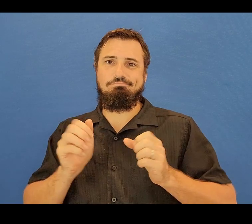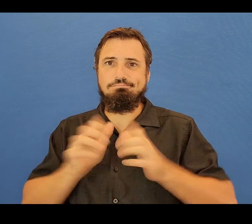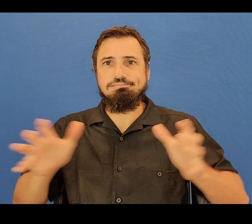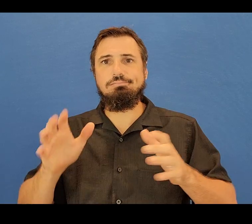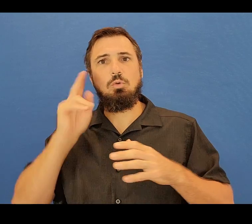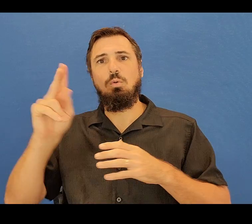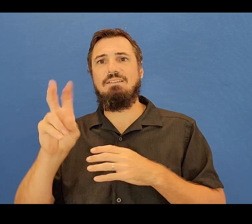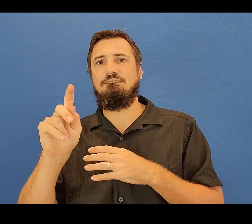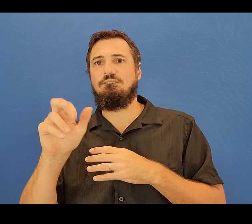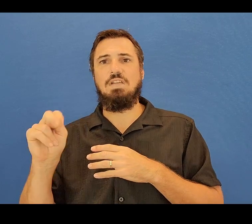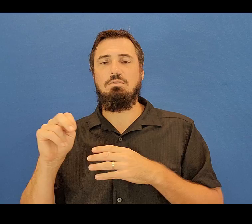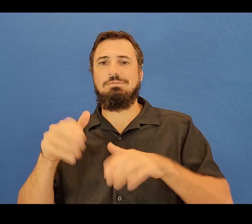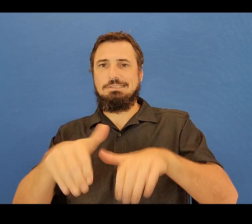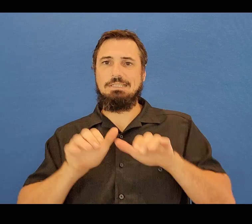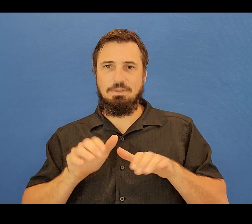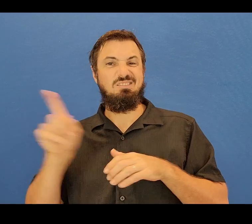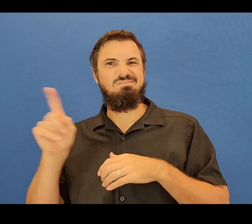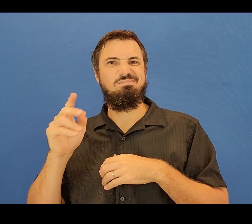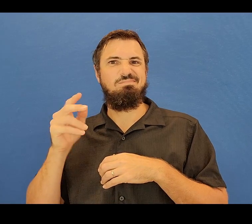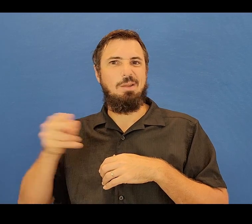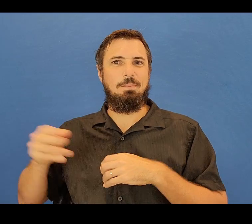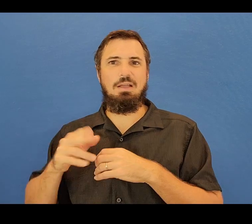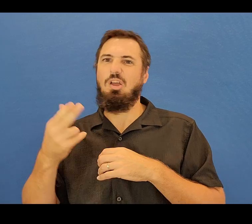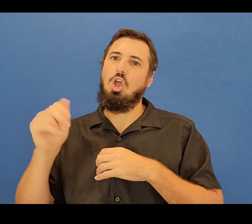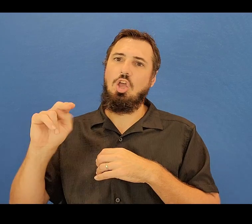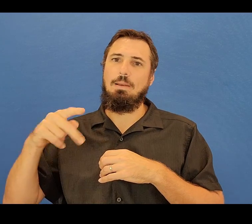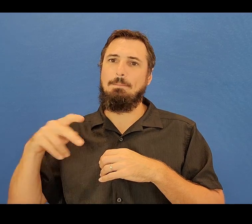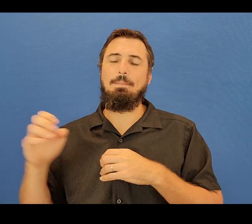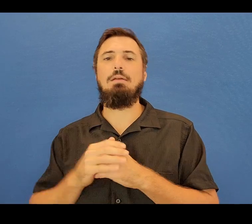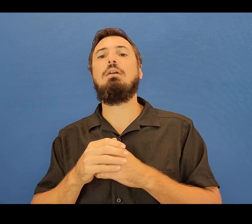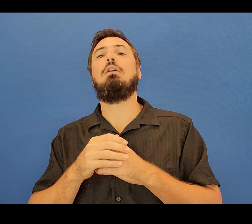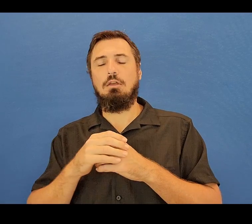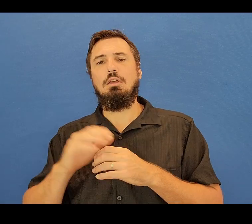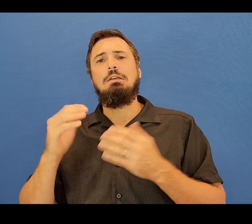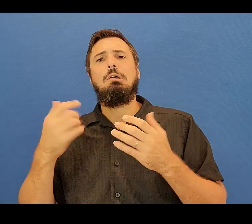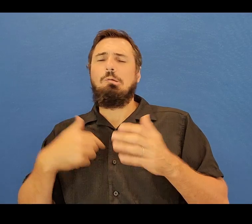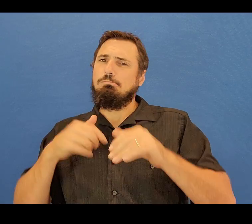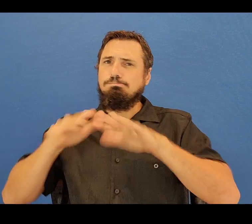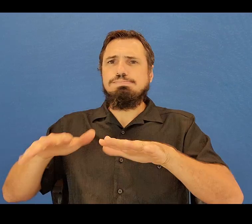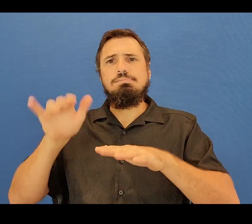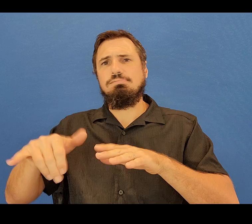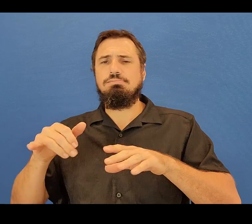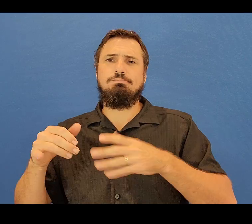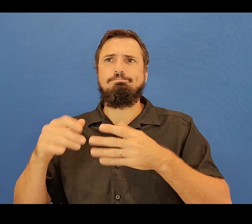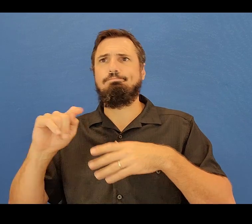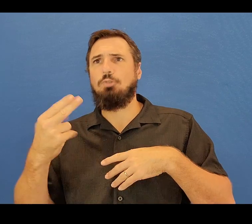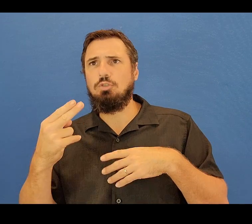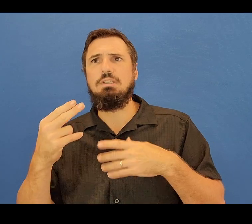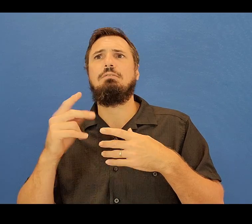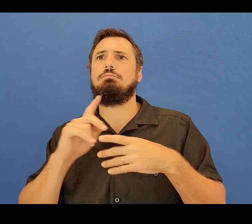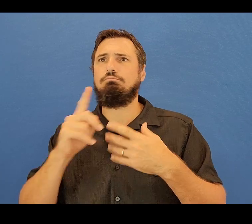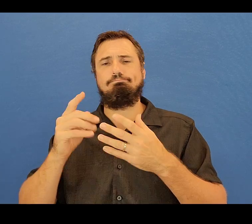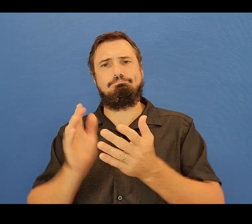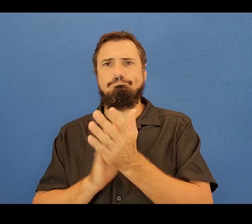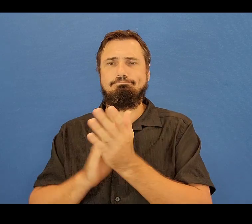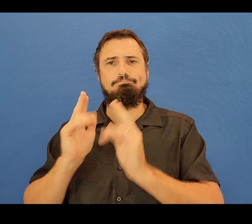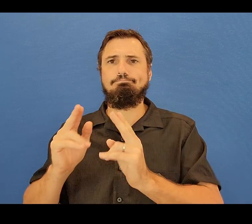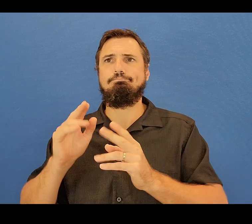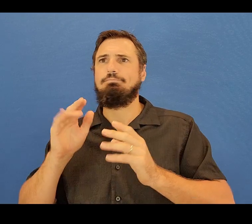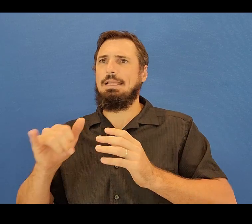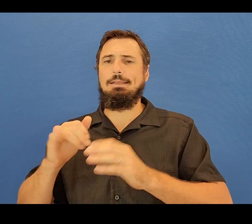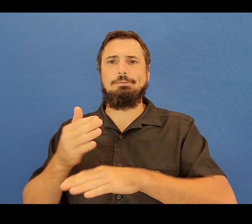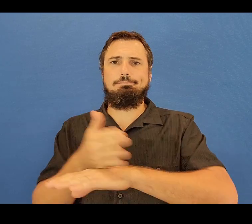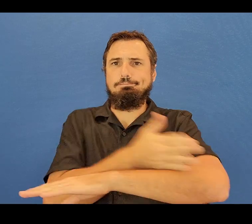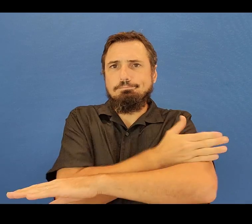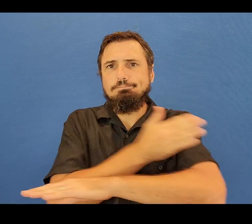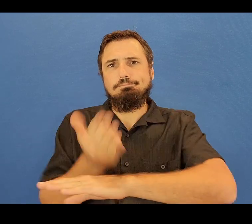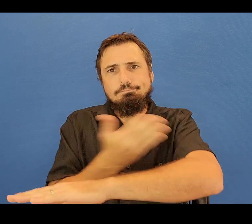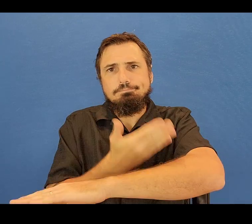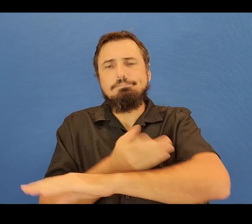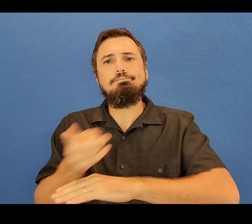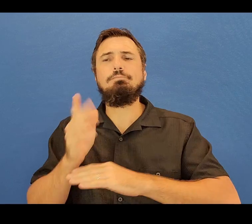Kaua‘i Veterans Cemetery in Hanapēpē. A blessing ceremony was held on Thursday to commemorate the construction and infrastructure upgrades that will provide continued service for